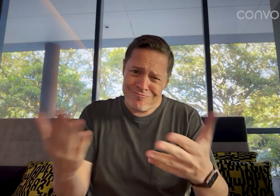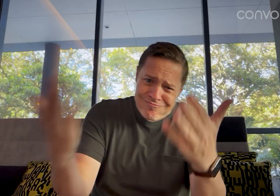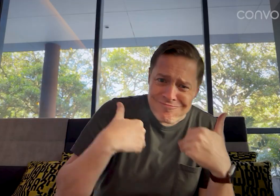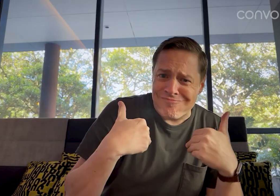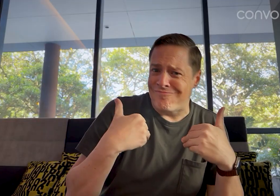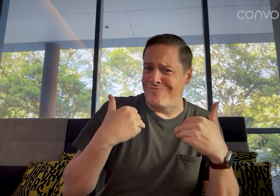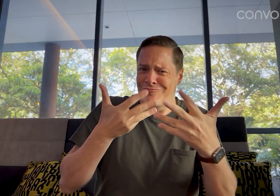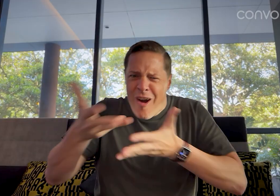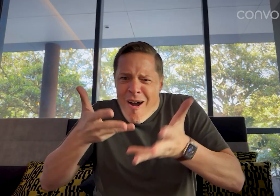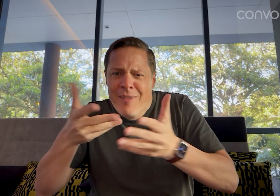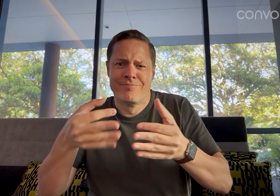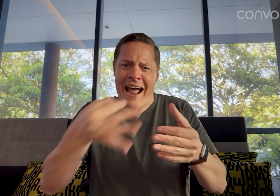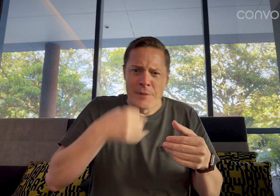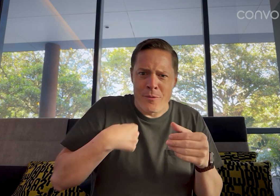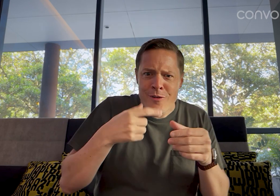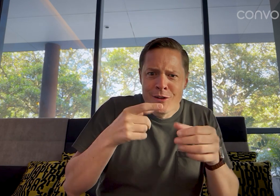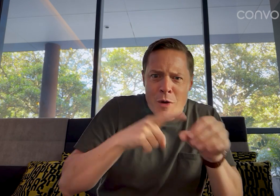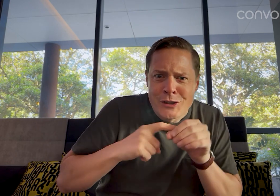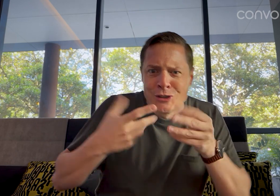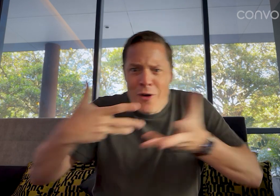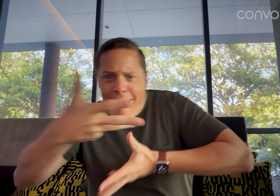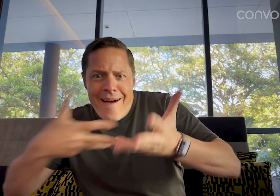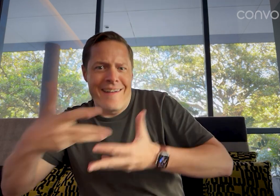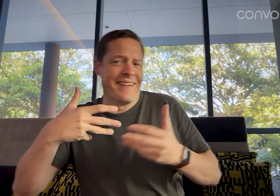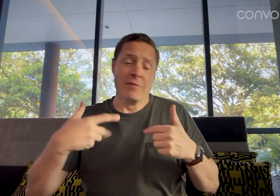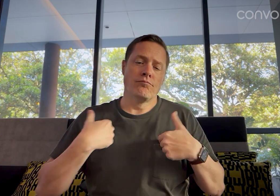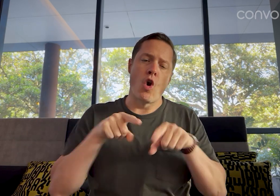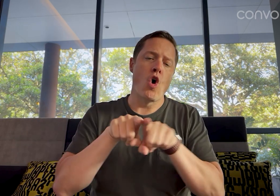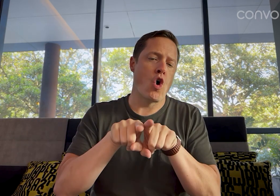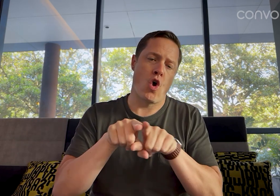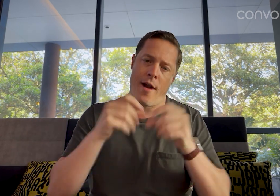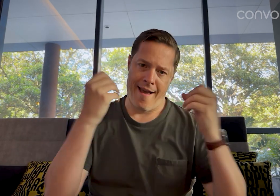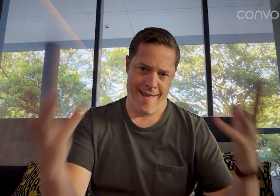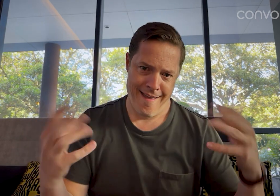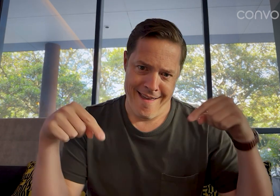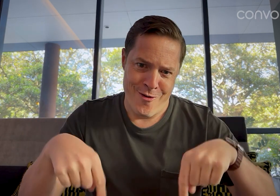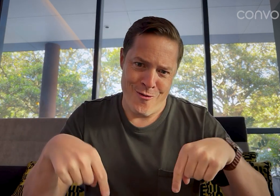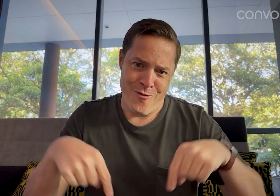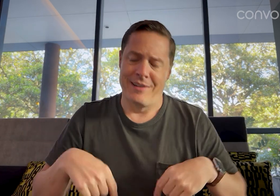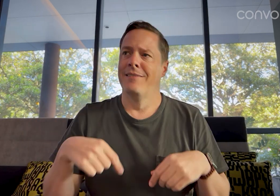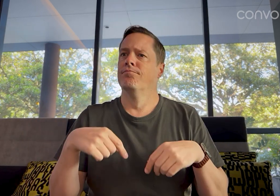I enjoyed having conversations with our new friends and they weren’t afraid to ask questions. I've learned so much from you all in Australia